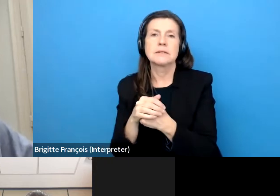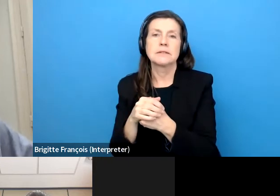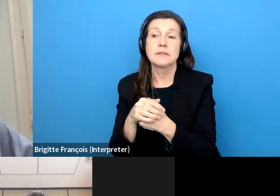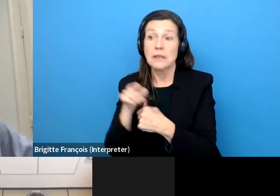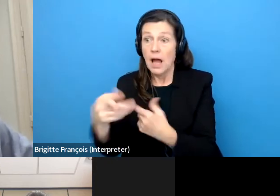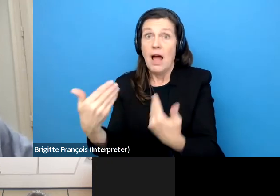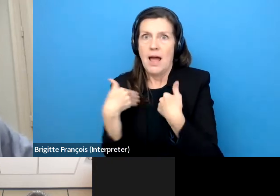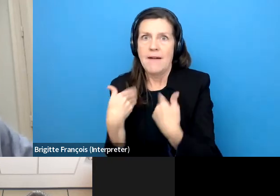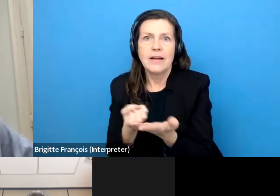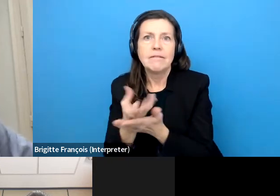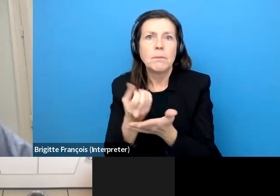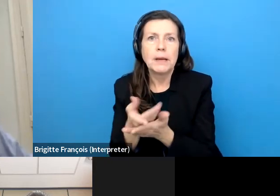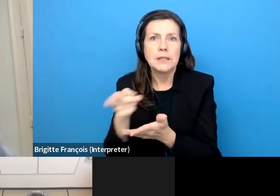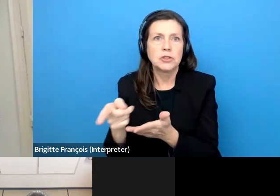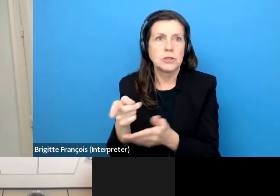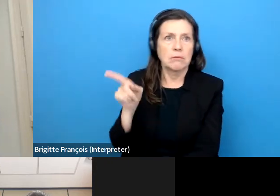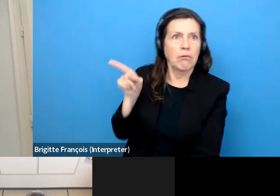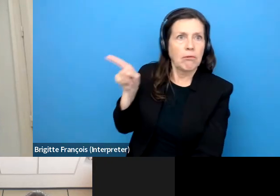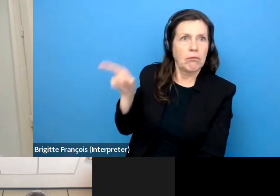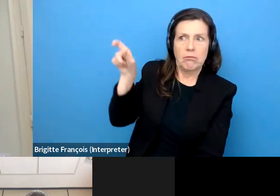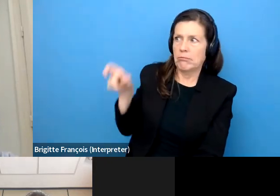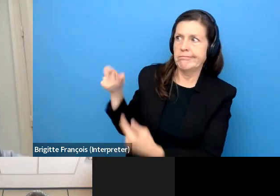so we could open an investigation which probably,